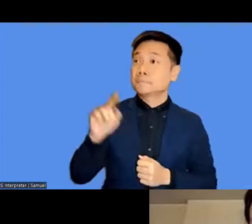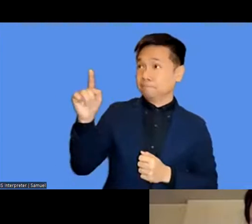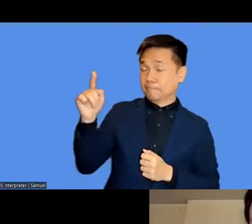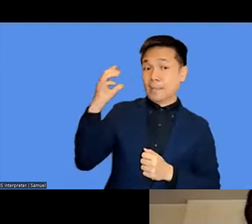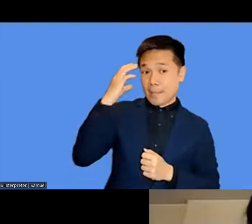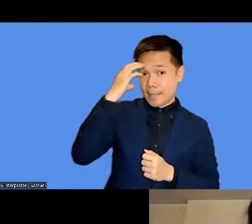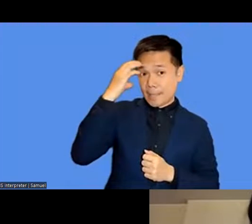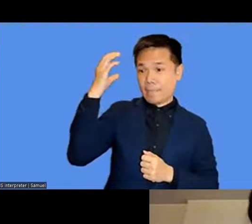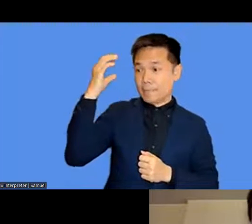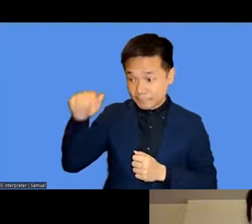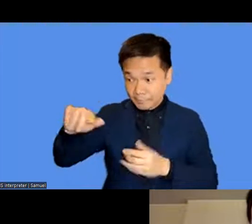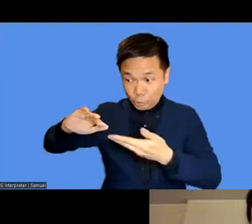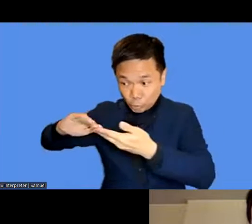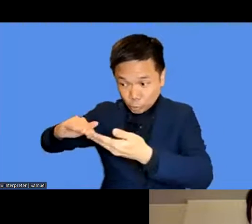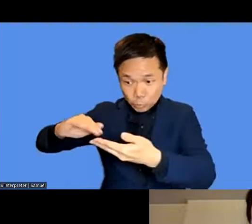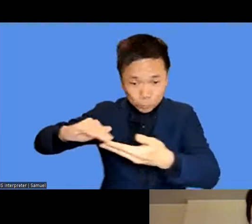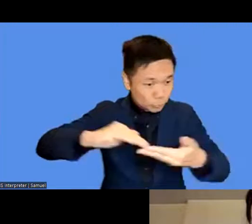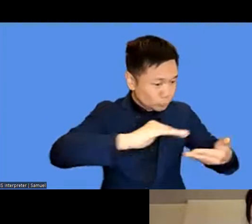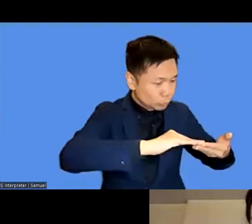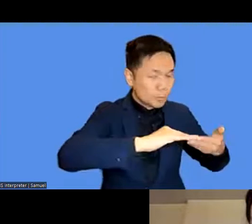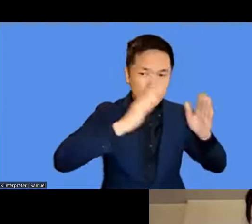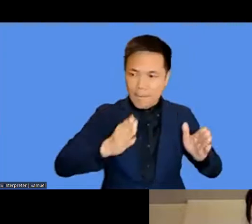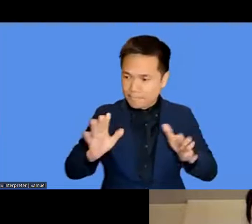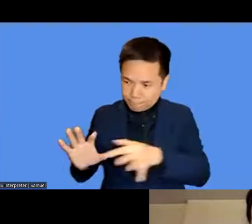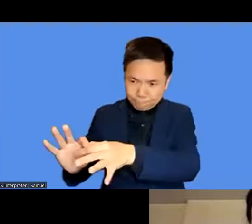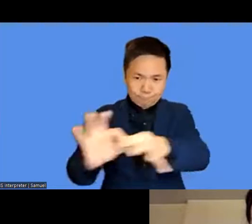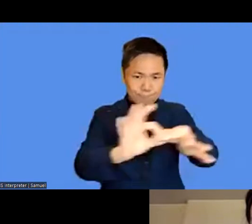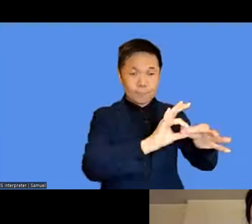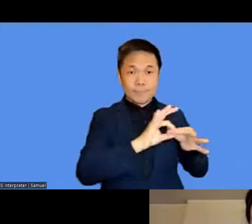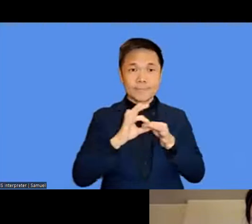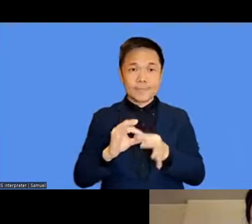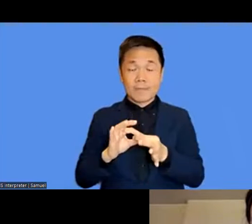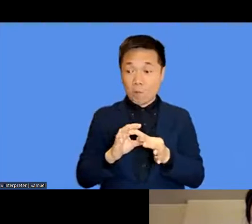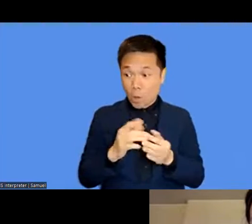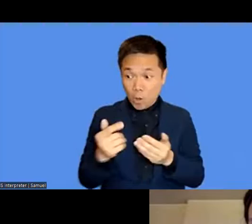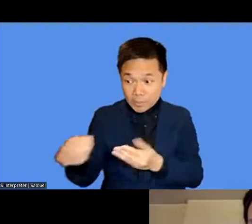to understand better what is the disability data that organizations of persons with disabilities